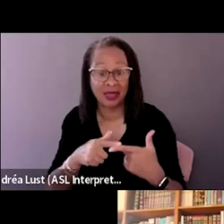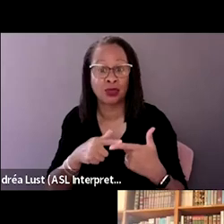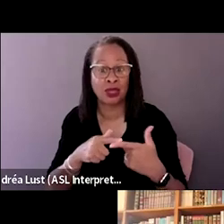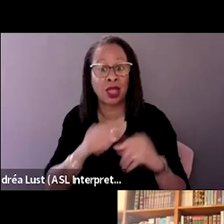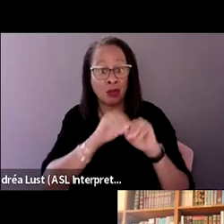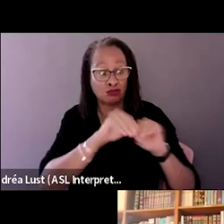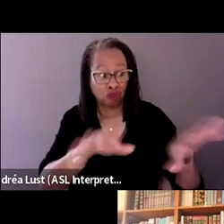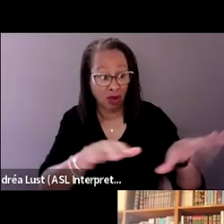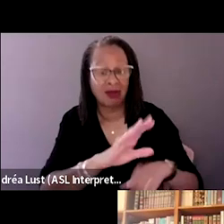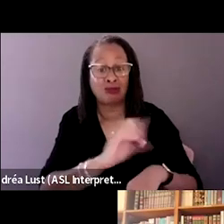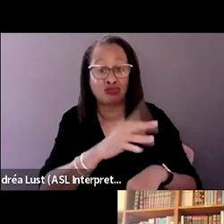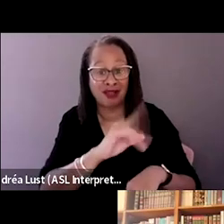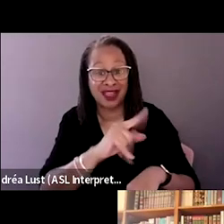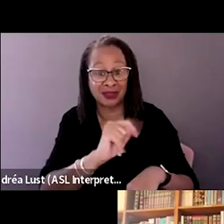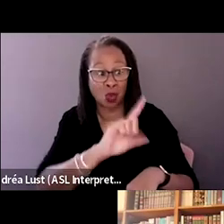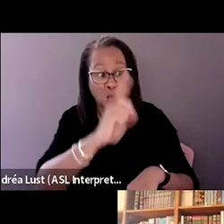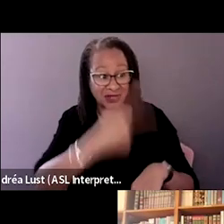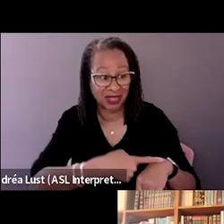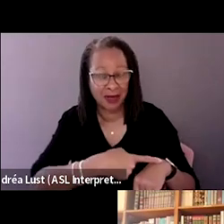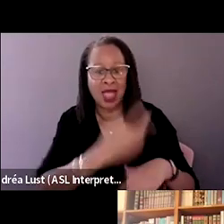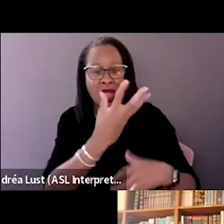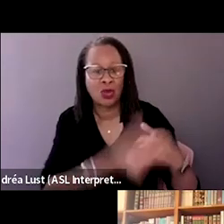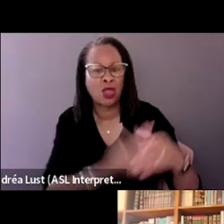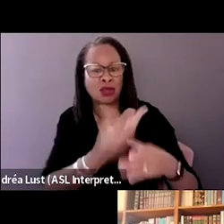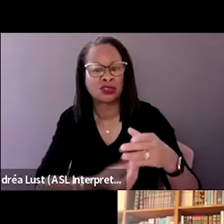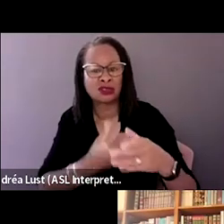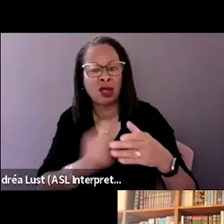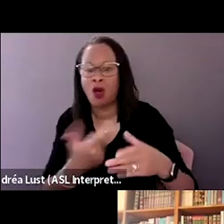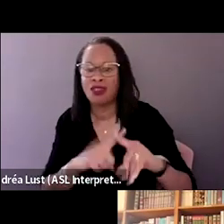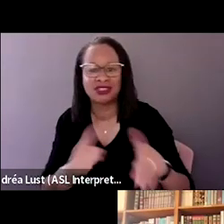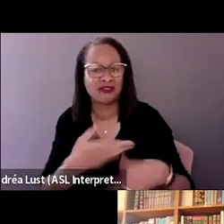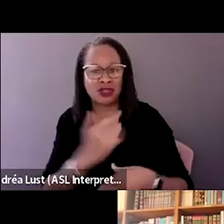and we lost all the different rights we had for the movie